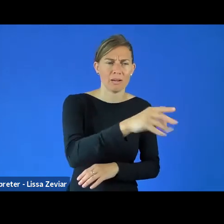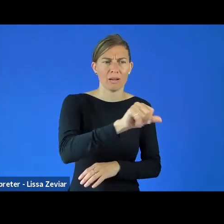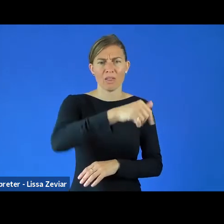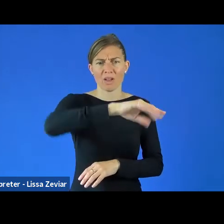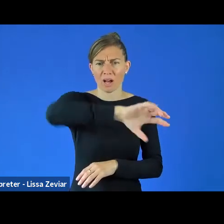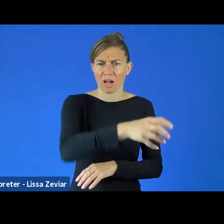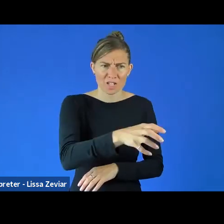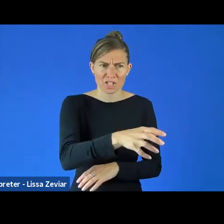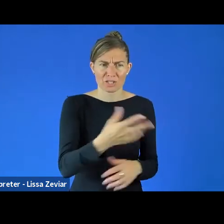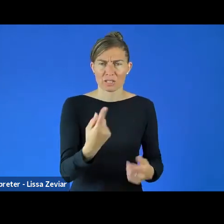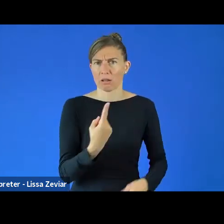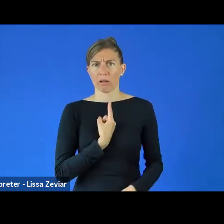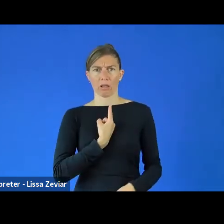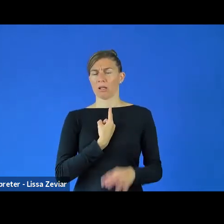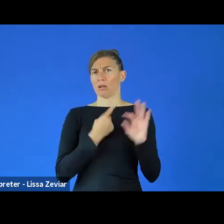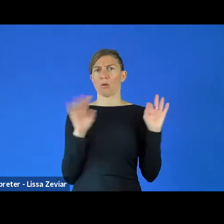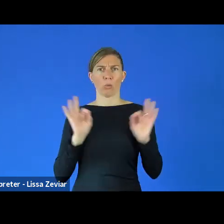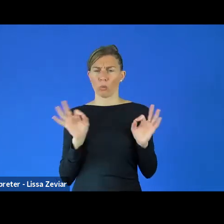and no accessible way to call for help.